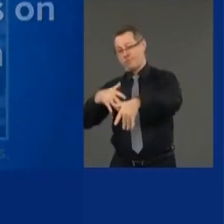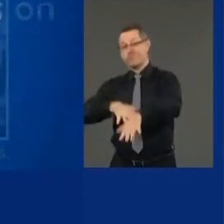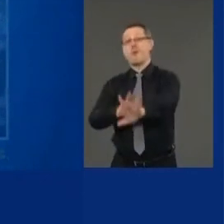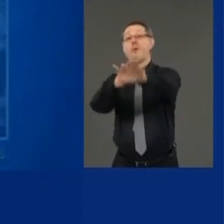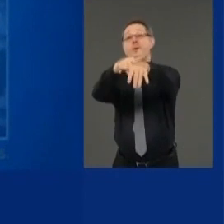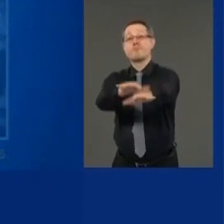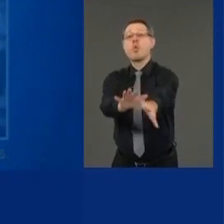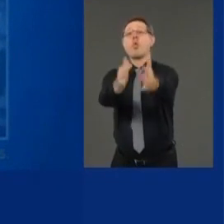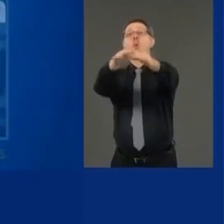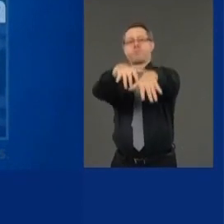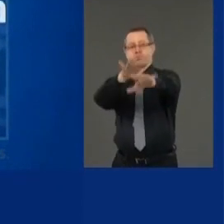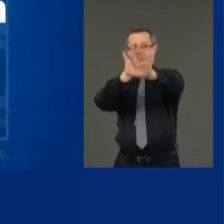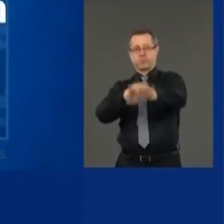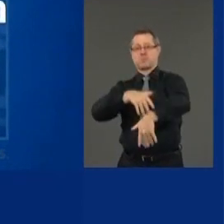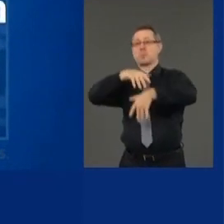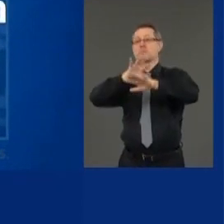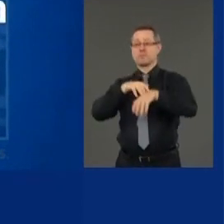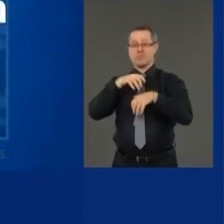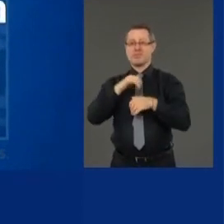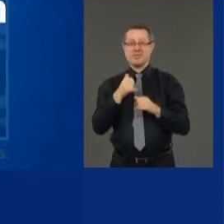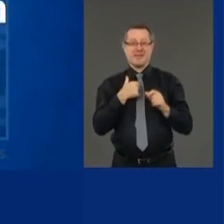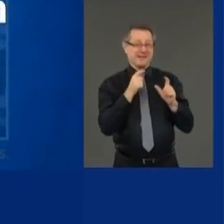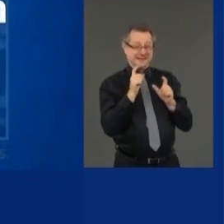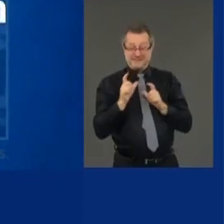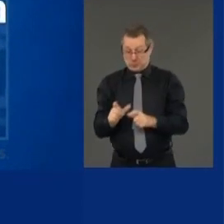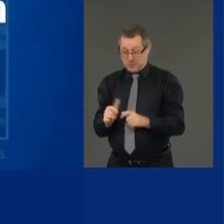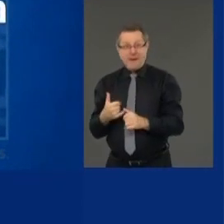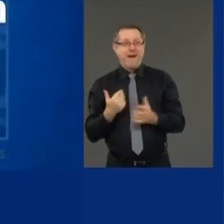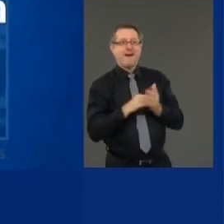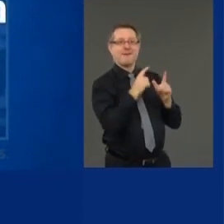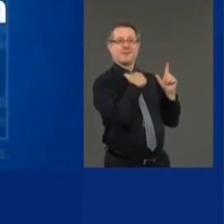AND OUR QUARANTINE, ET CETERA.